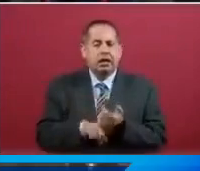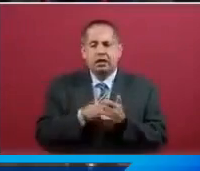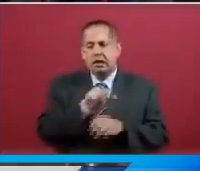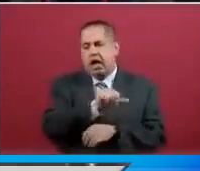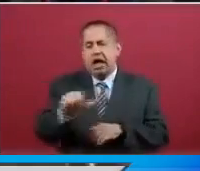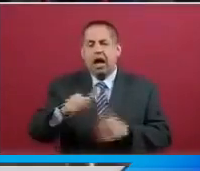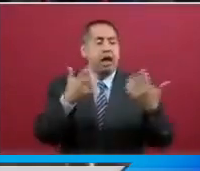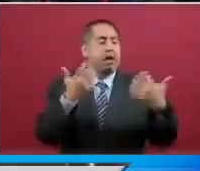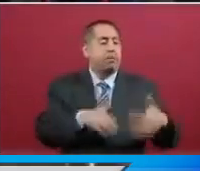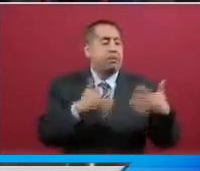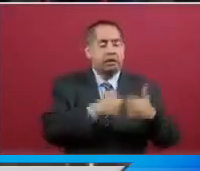6. Corruption in supports